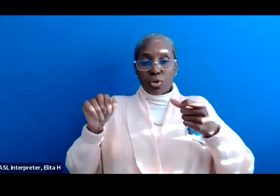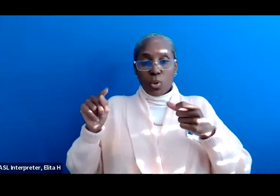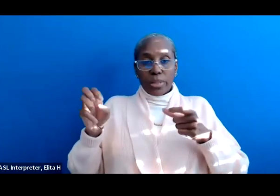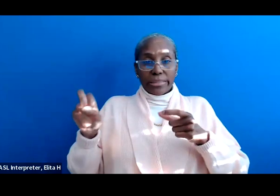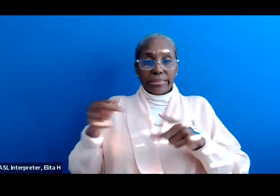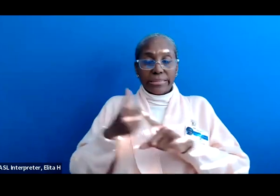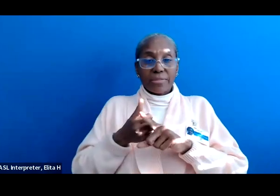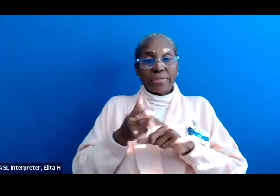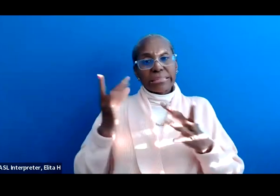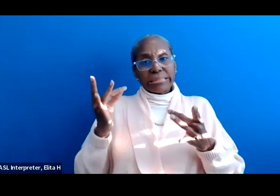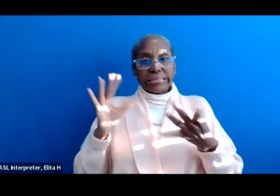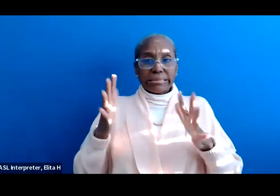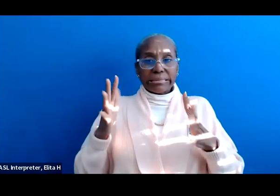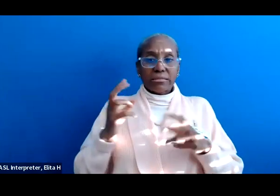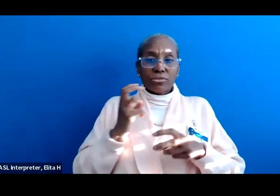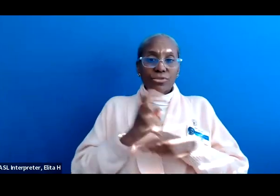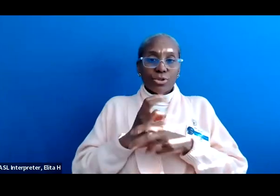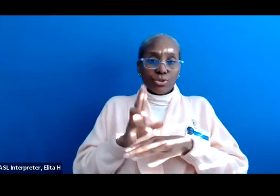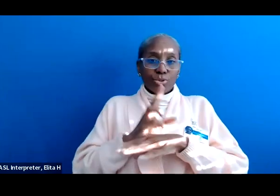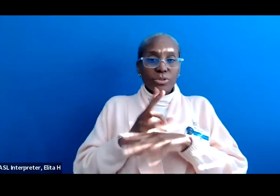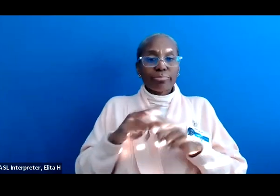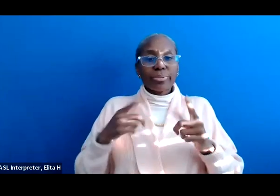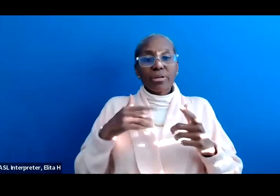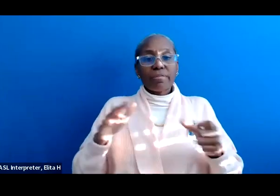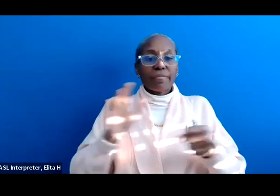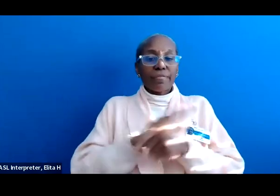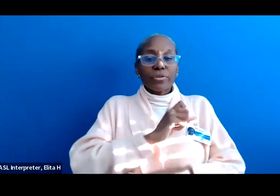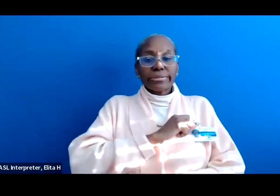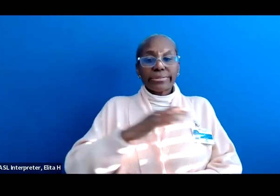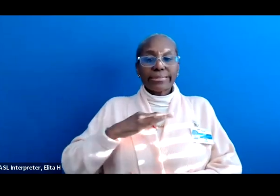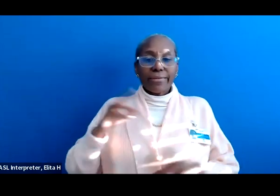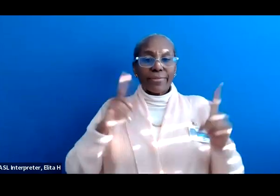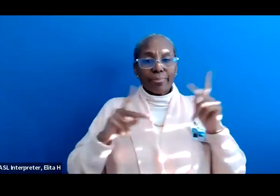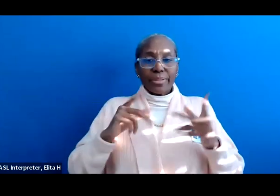It's kind of tricky to use, but they have a whole staff that will help you do it.